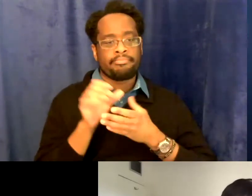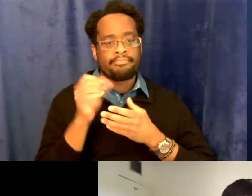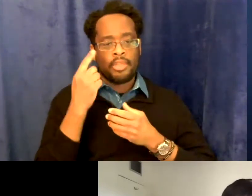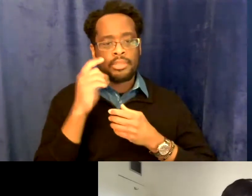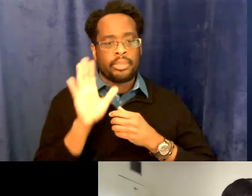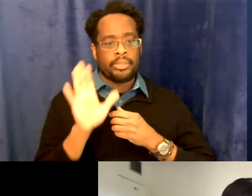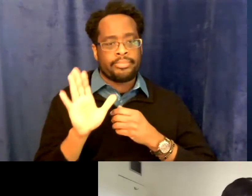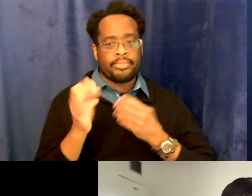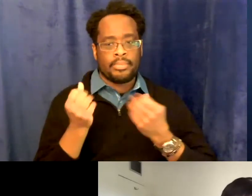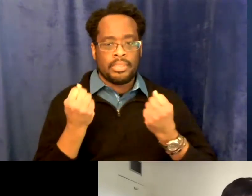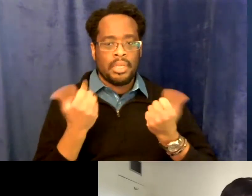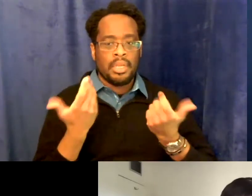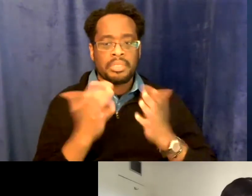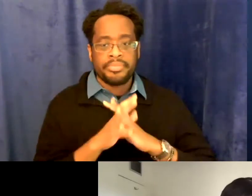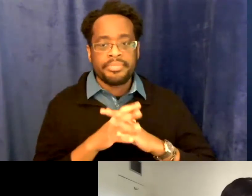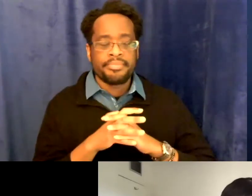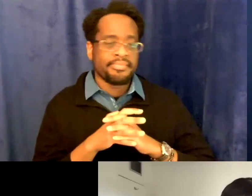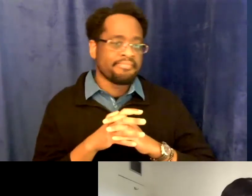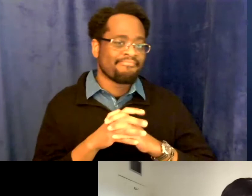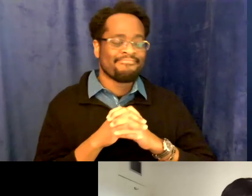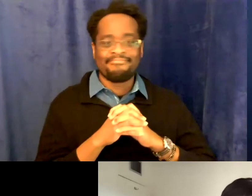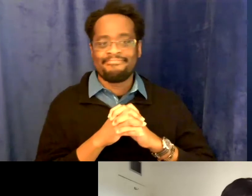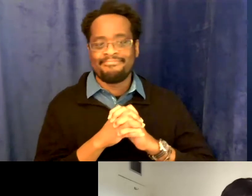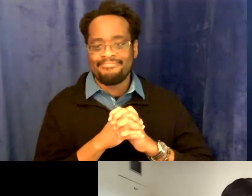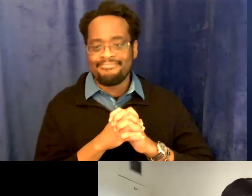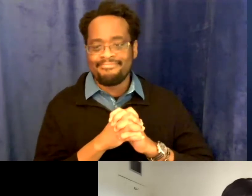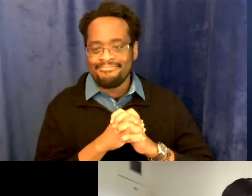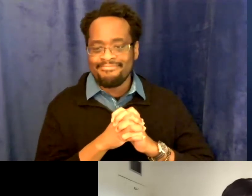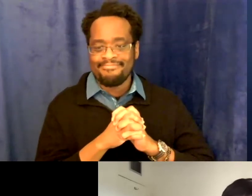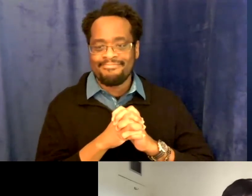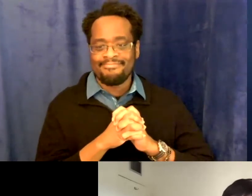so that really helps to understand um the signs and nuances in different parts of the country